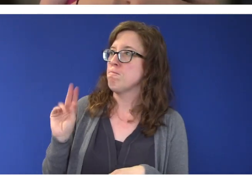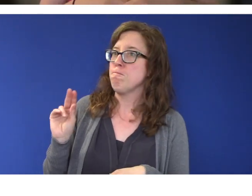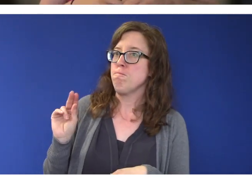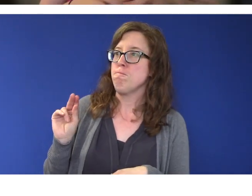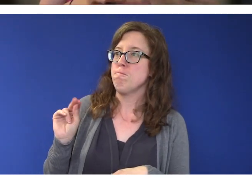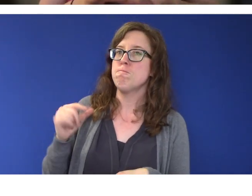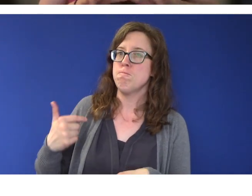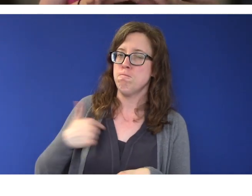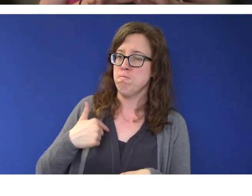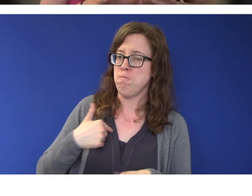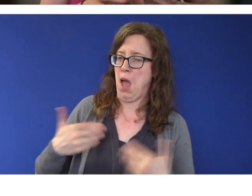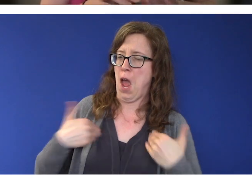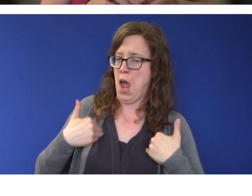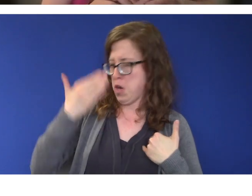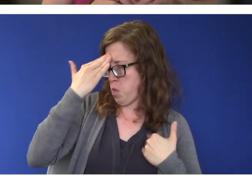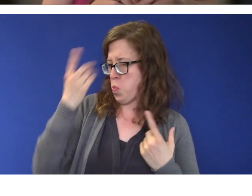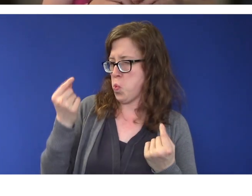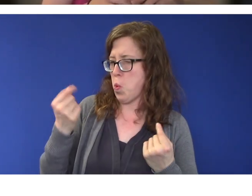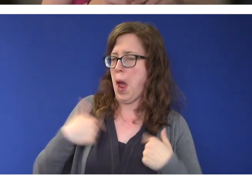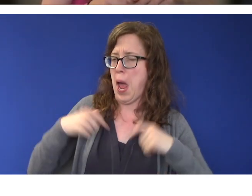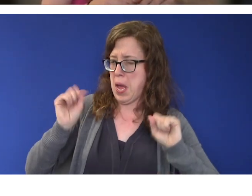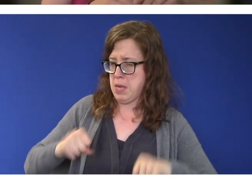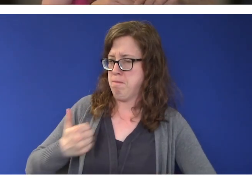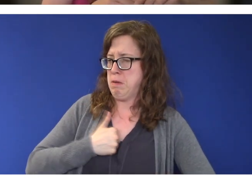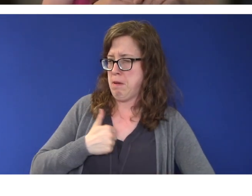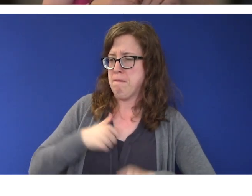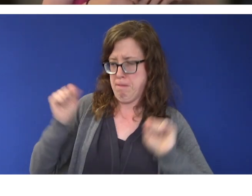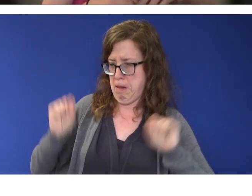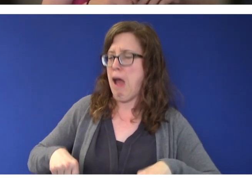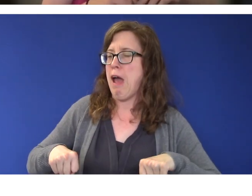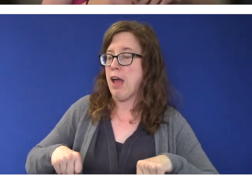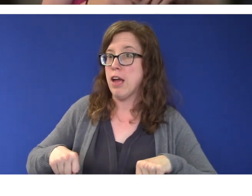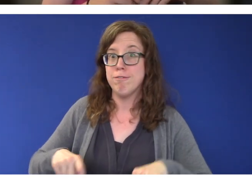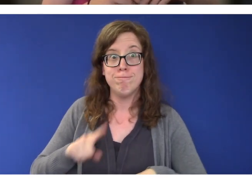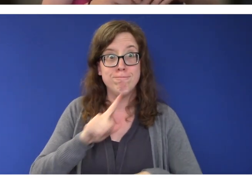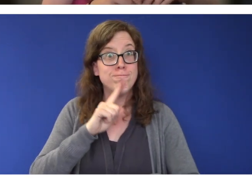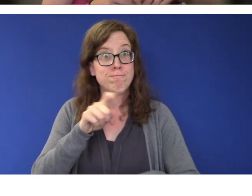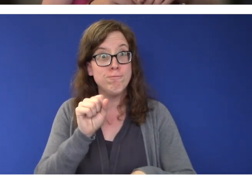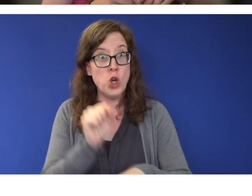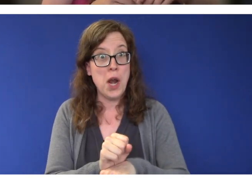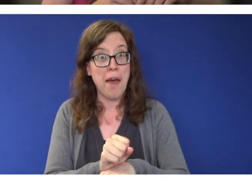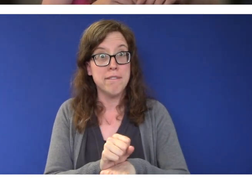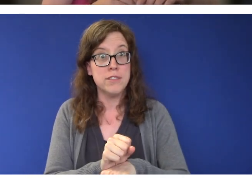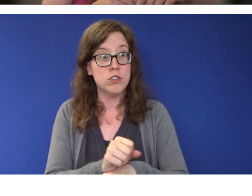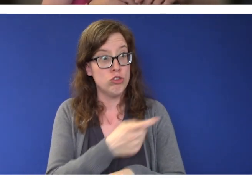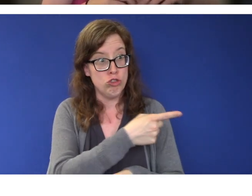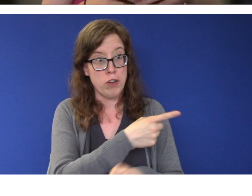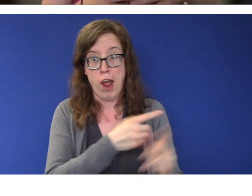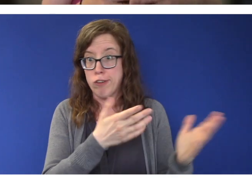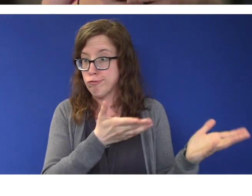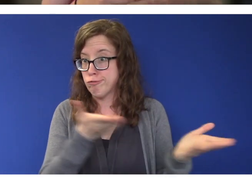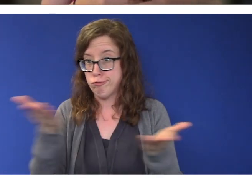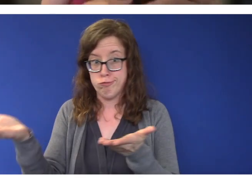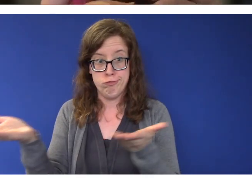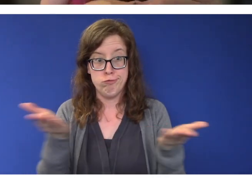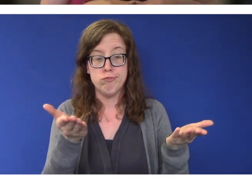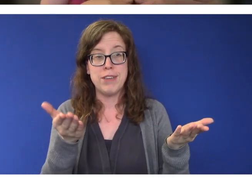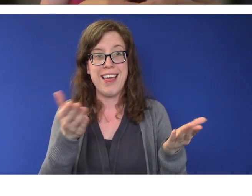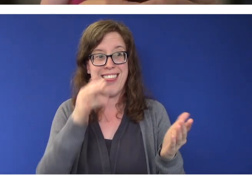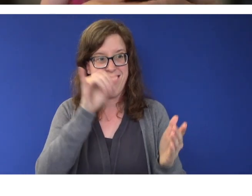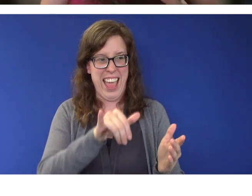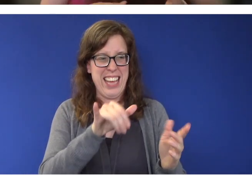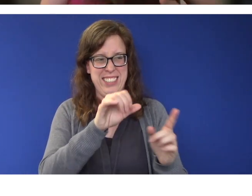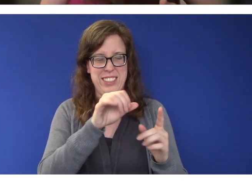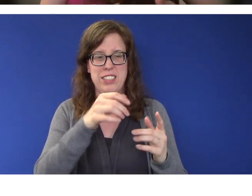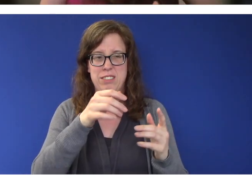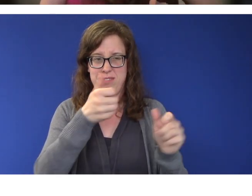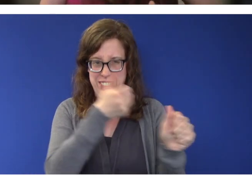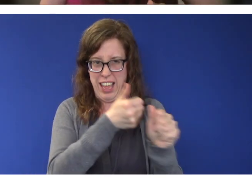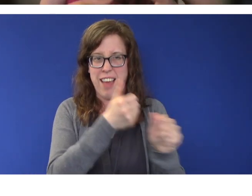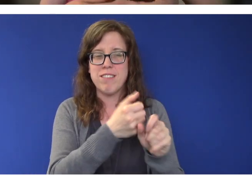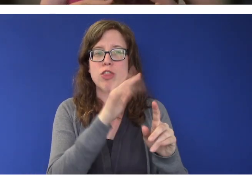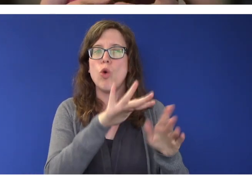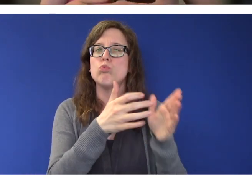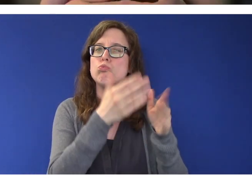“Nope, I got this. I can do this myself.” And sure enough, she was able to apply independently those